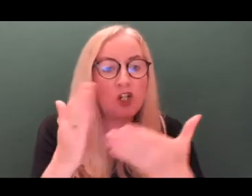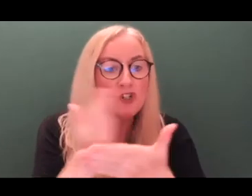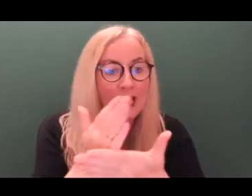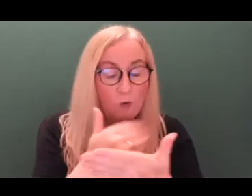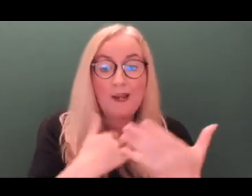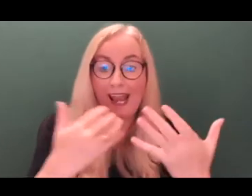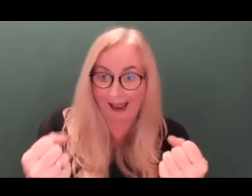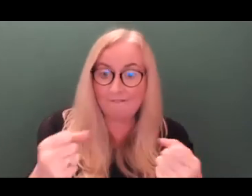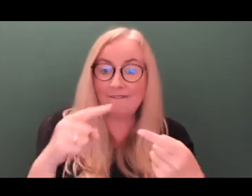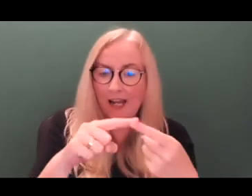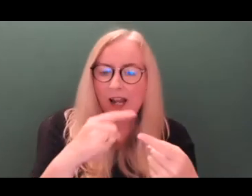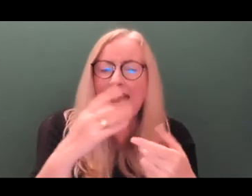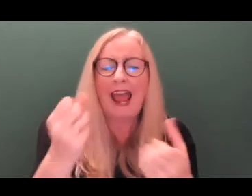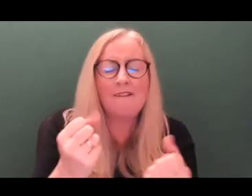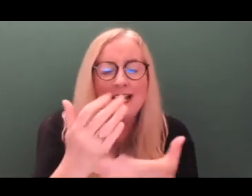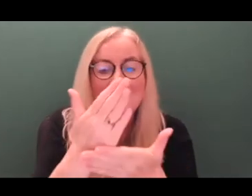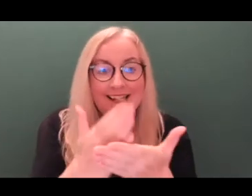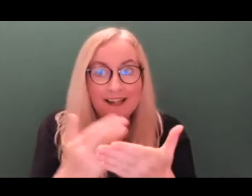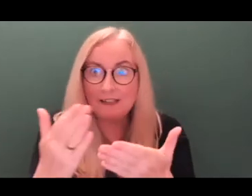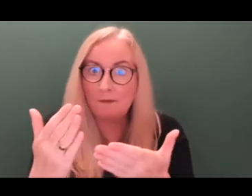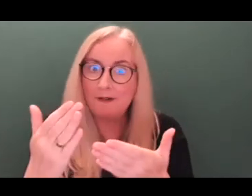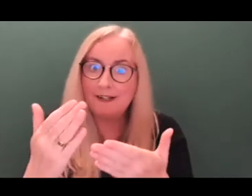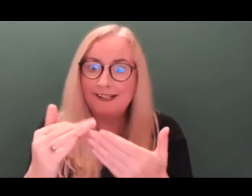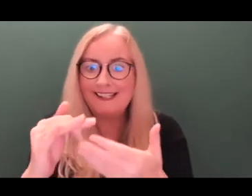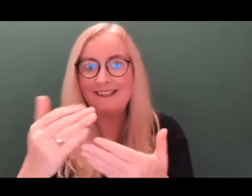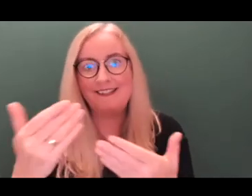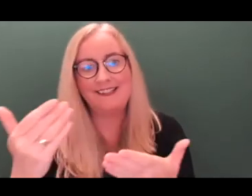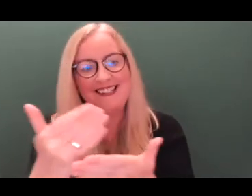where there are safeguarding issues. And to share it appropriately and necessarily.